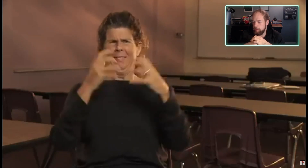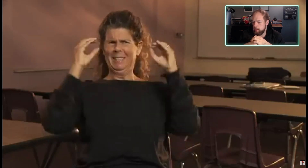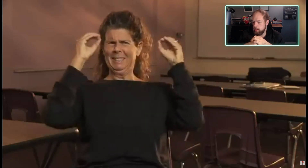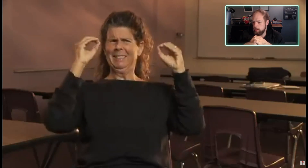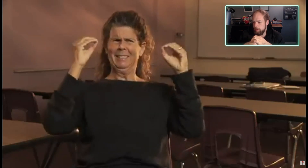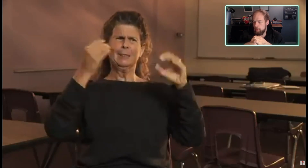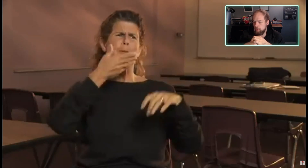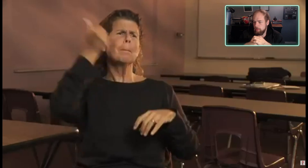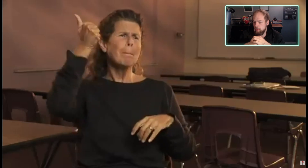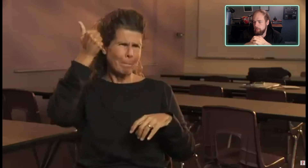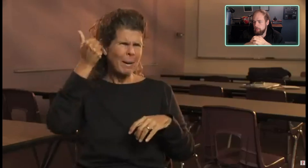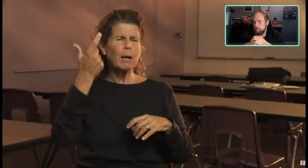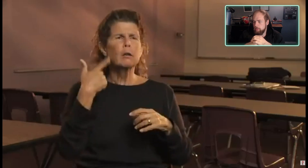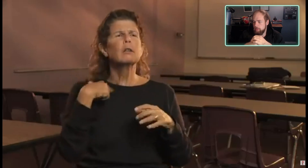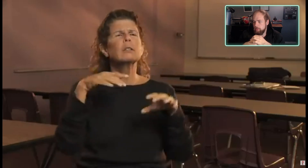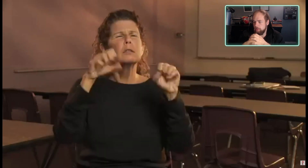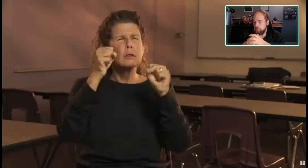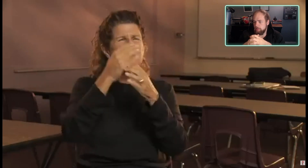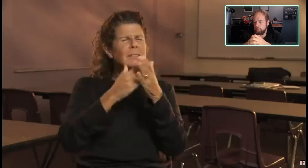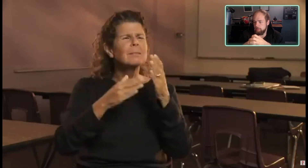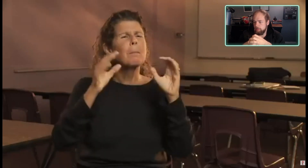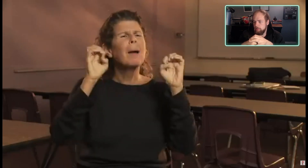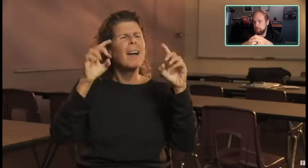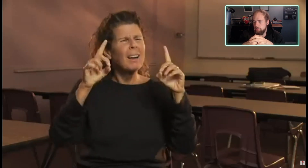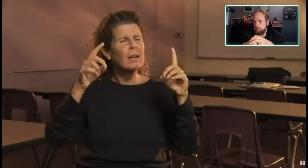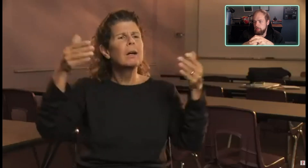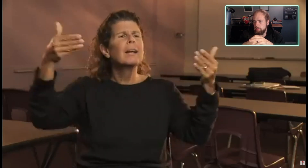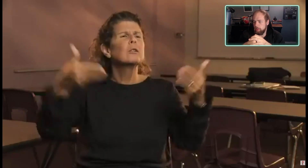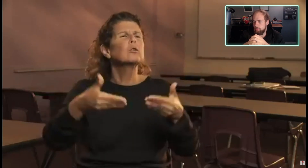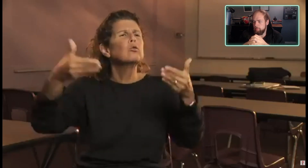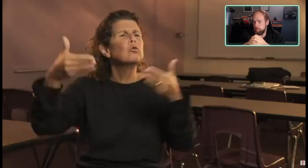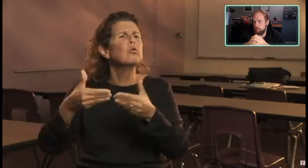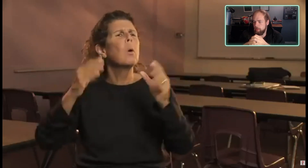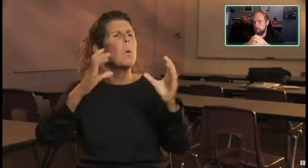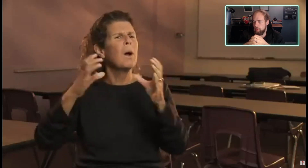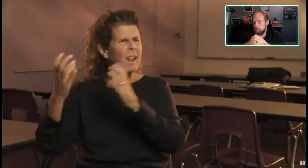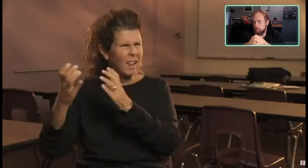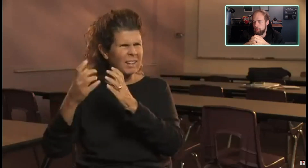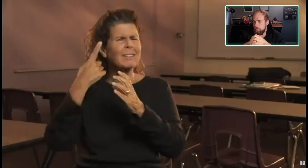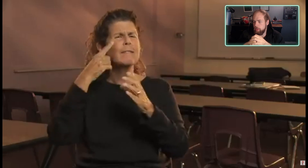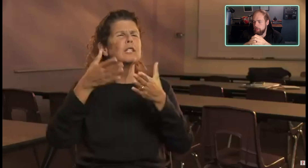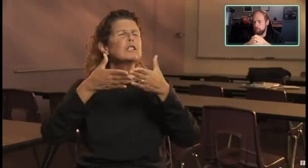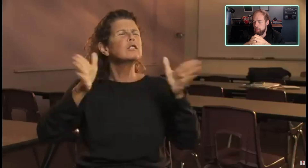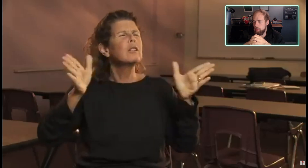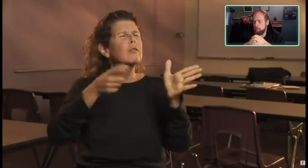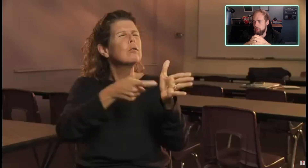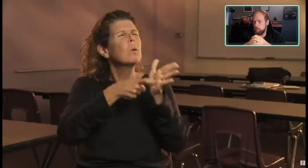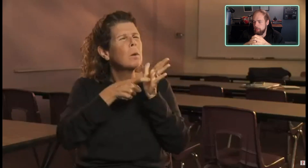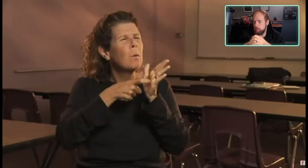education so I took some introductory education